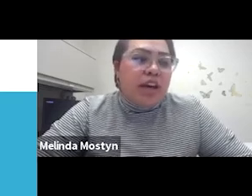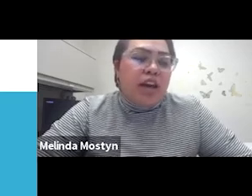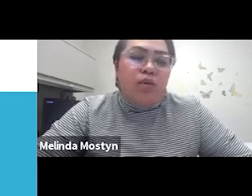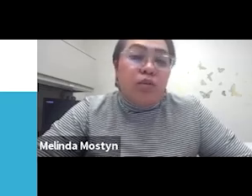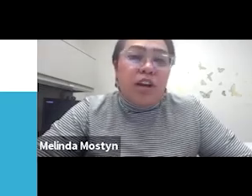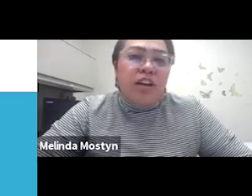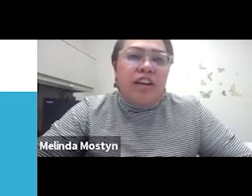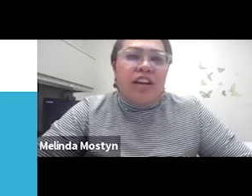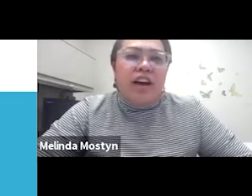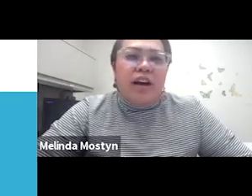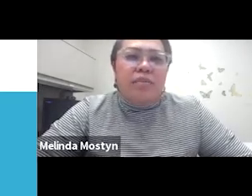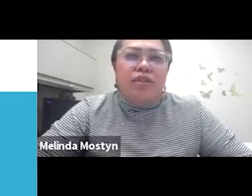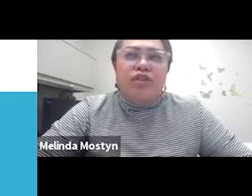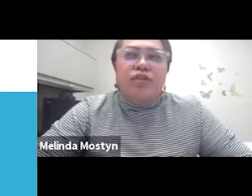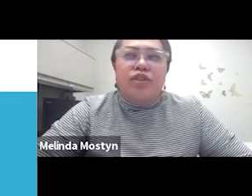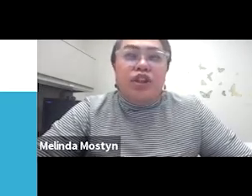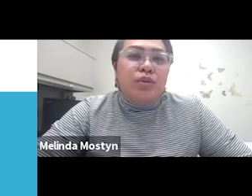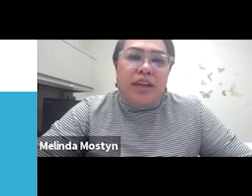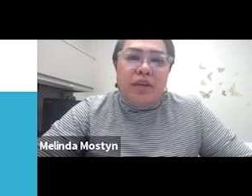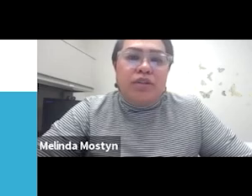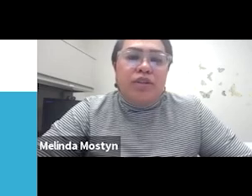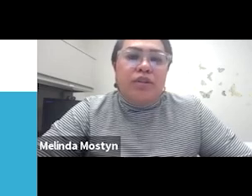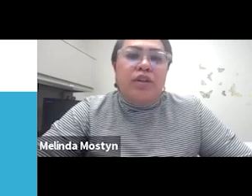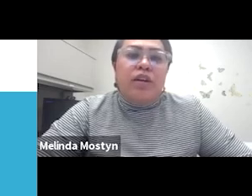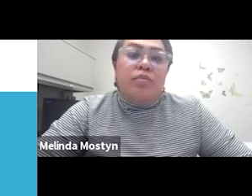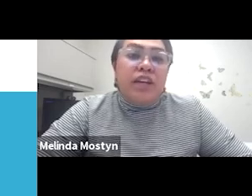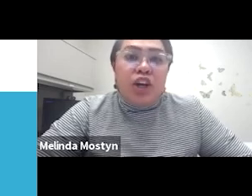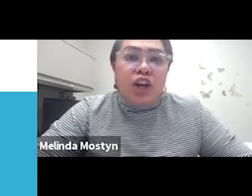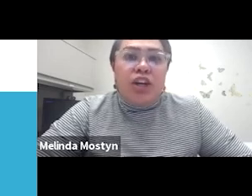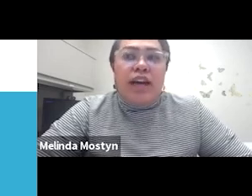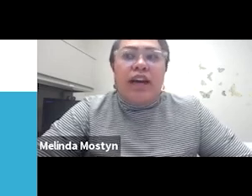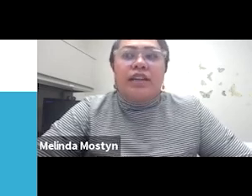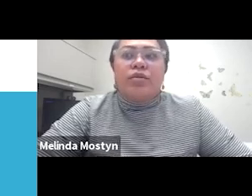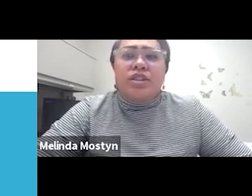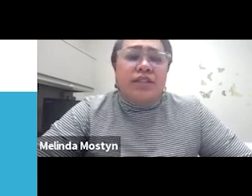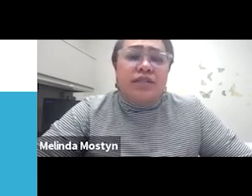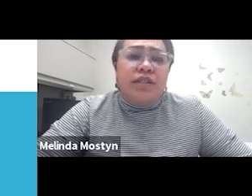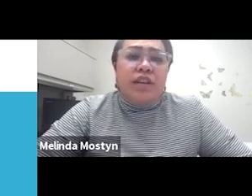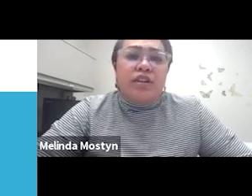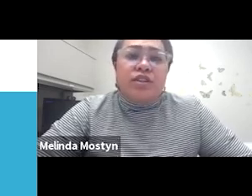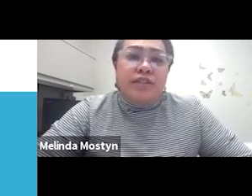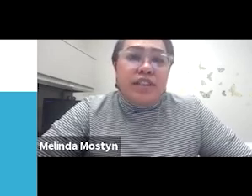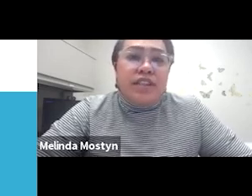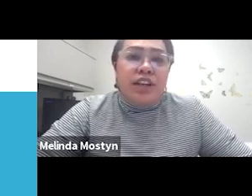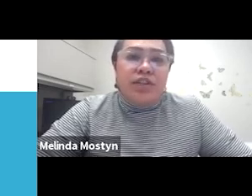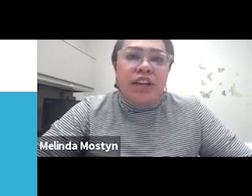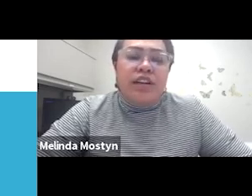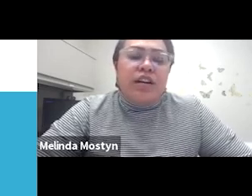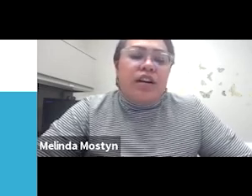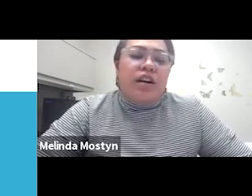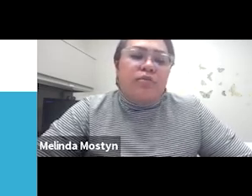a roadblock to you being able to be heard and receive the services that you need.